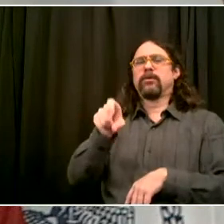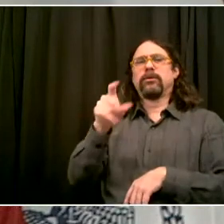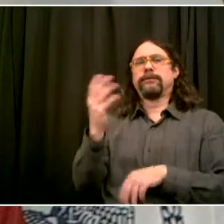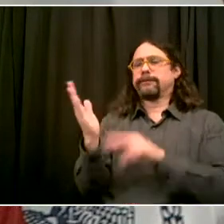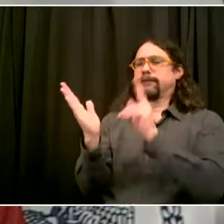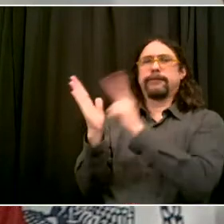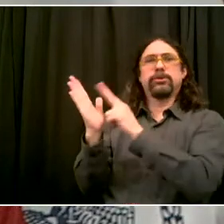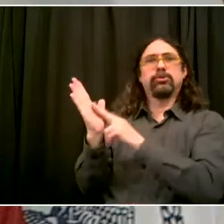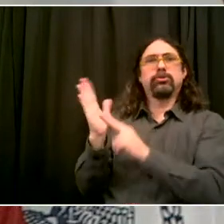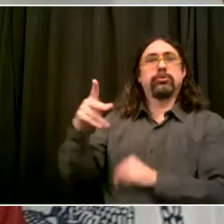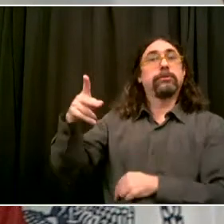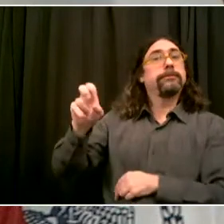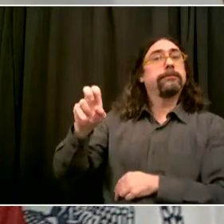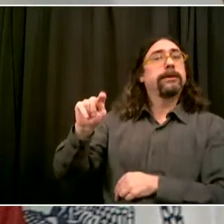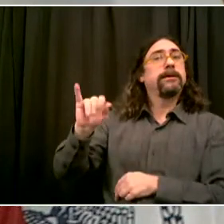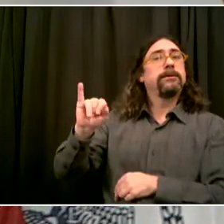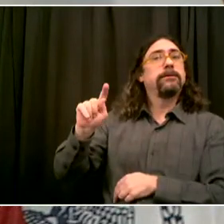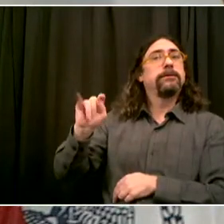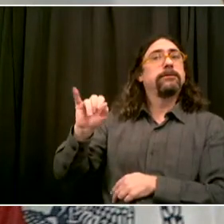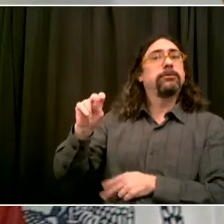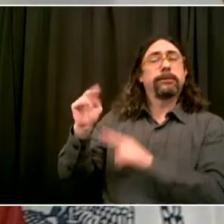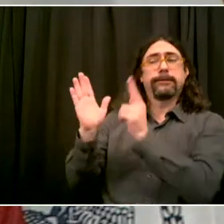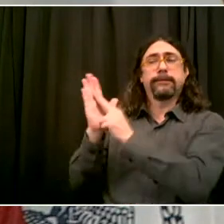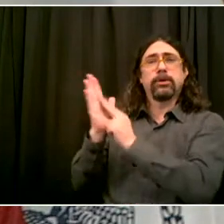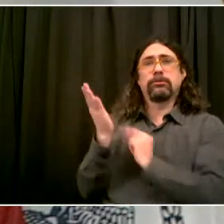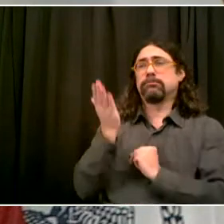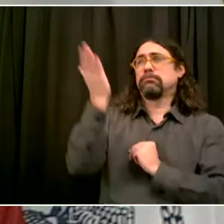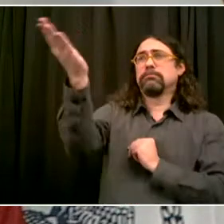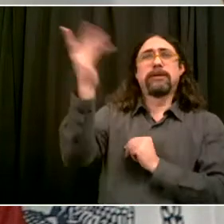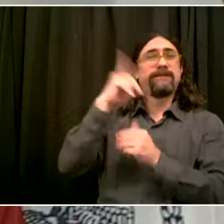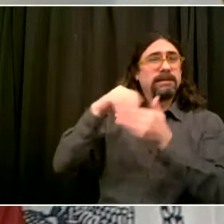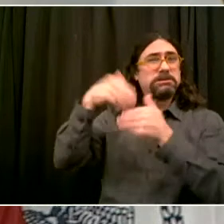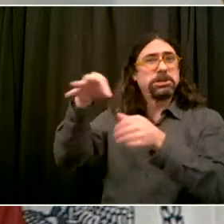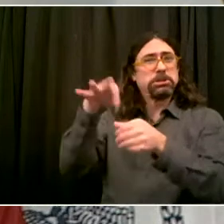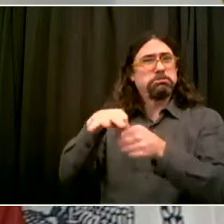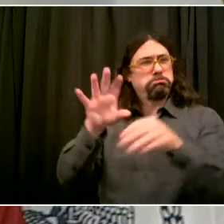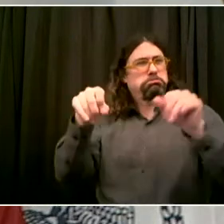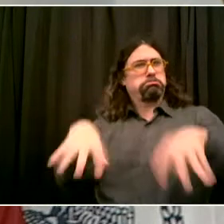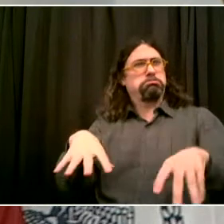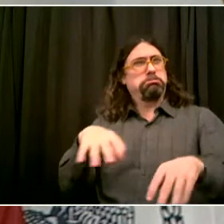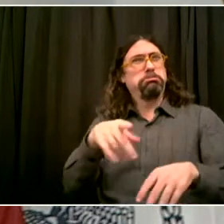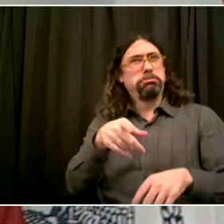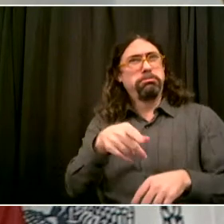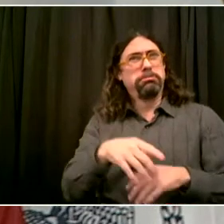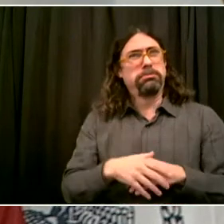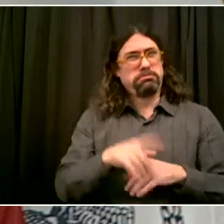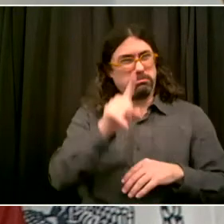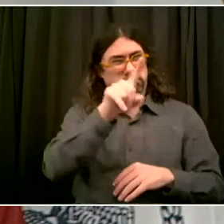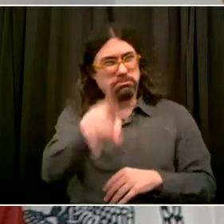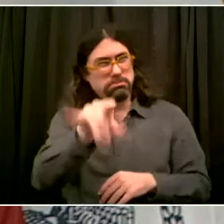WONNERDING WHAT YOU THOUGHT OF